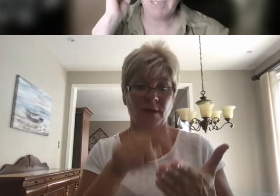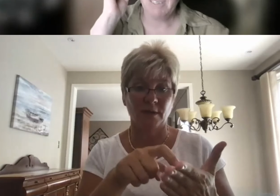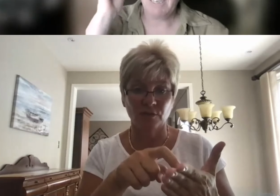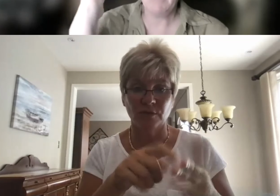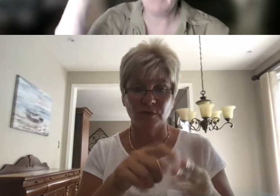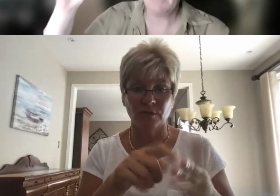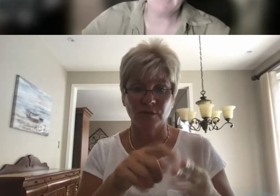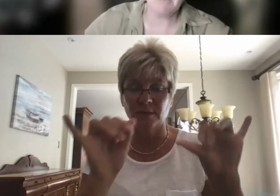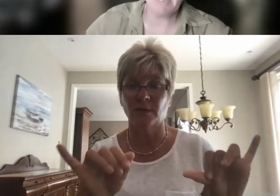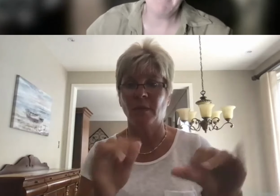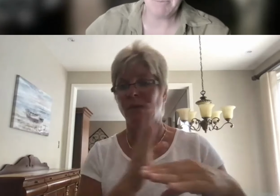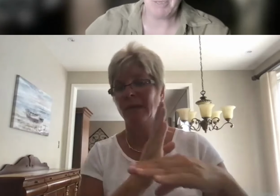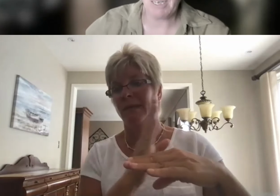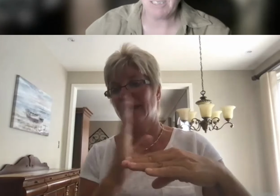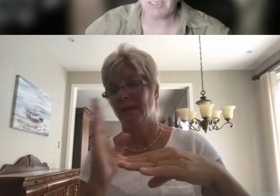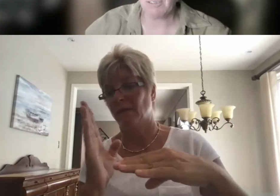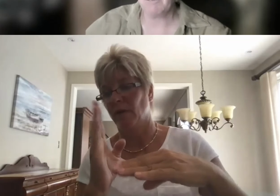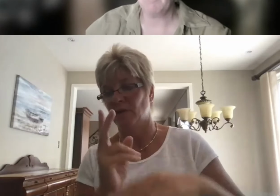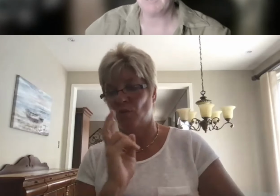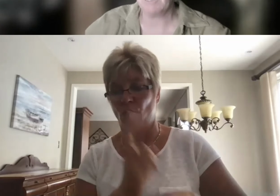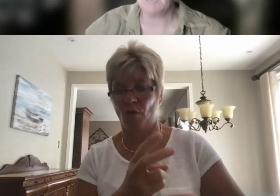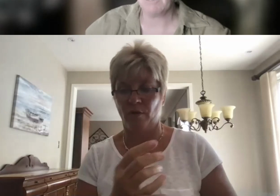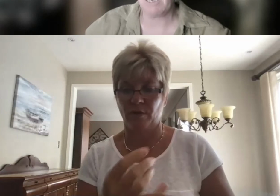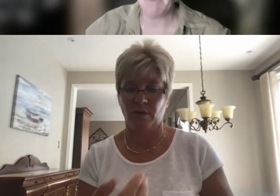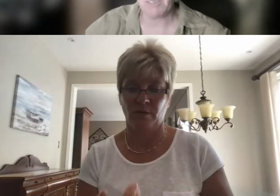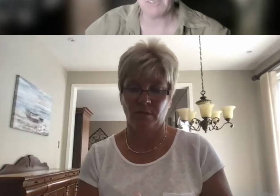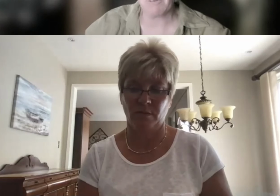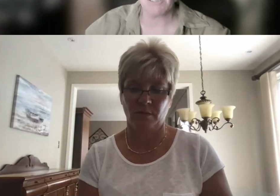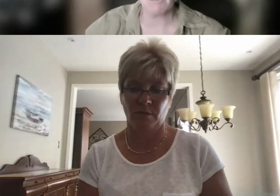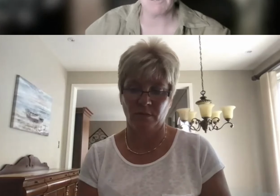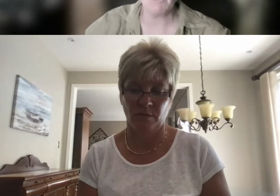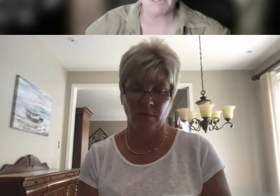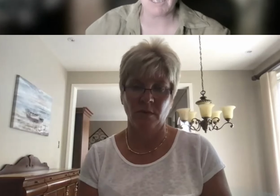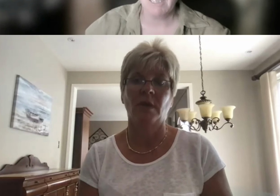The same applies to instructional tutors.